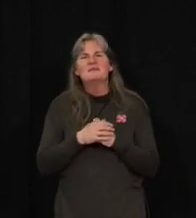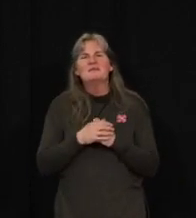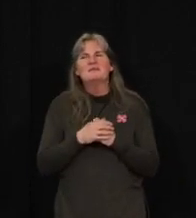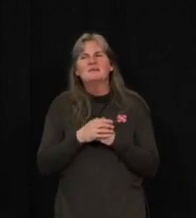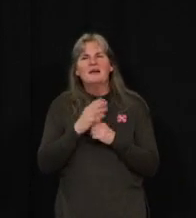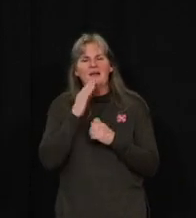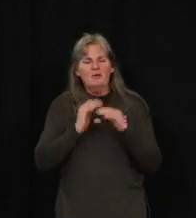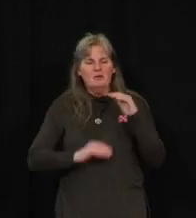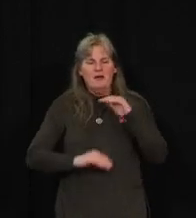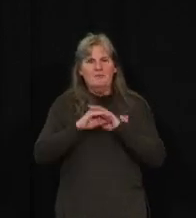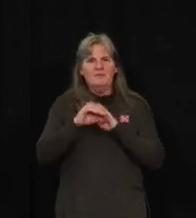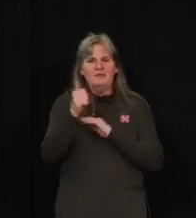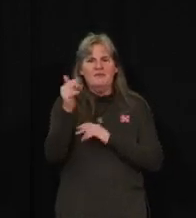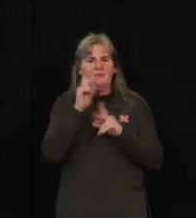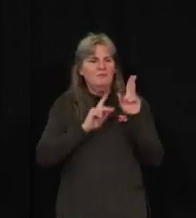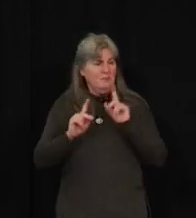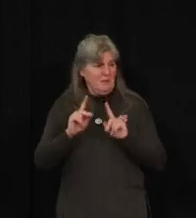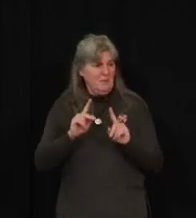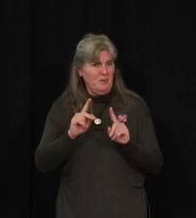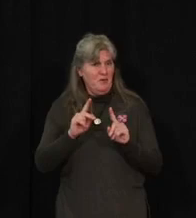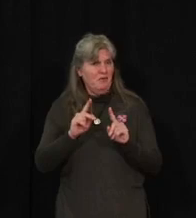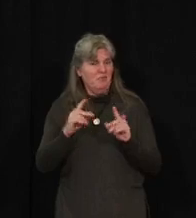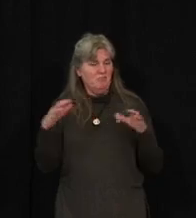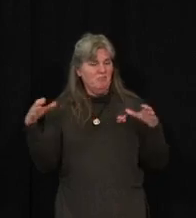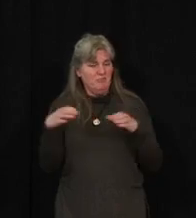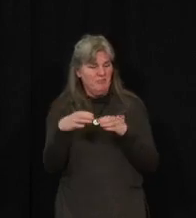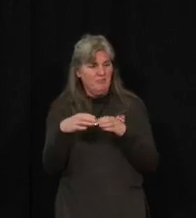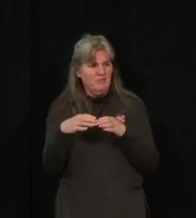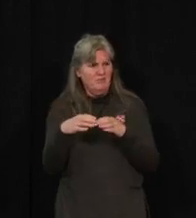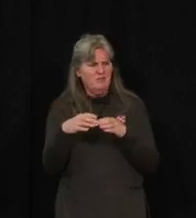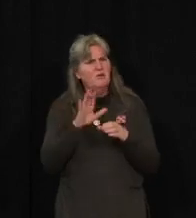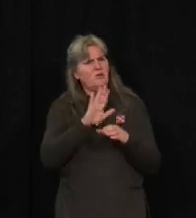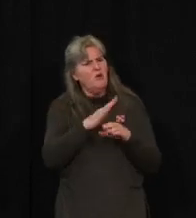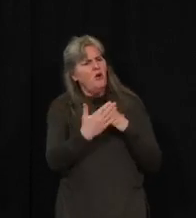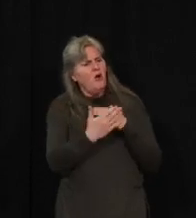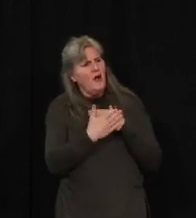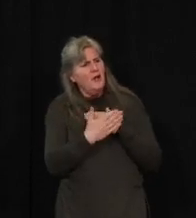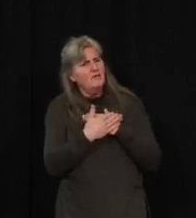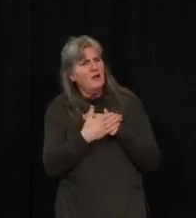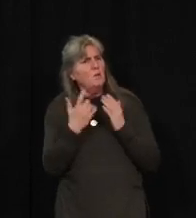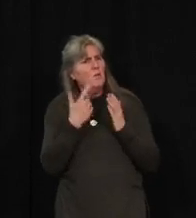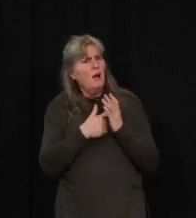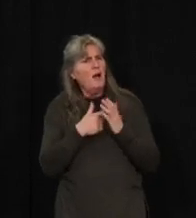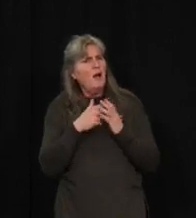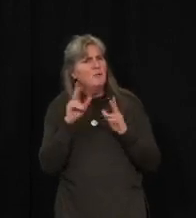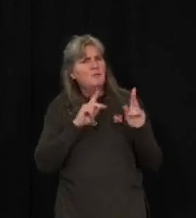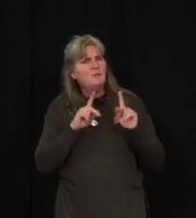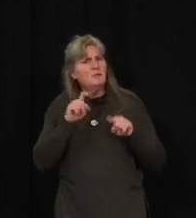Can you remind us of the advice of what people should do if they are thinking about having ten